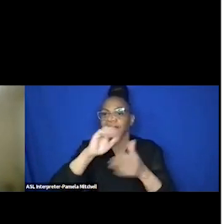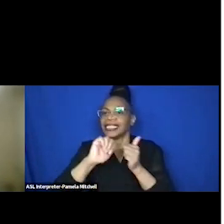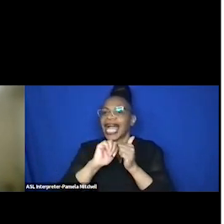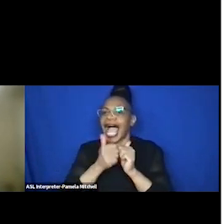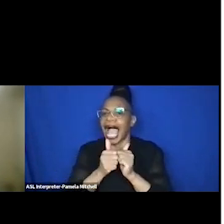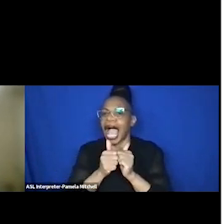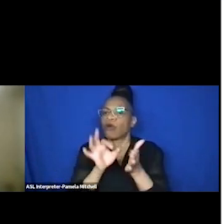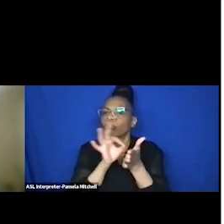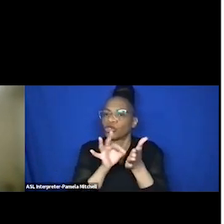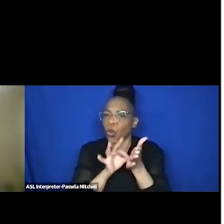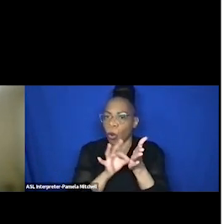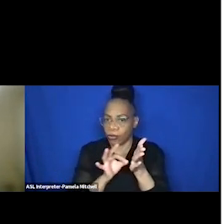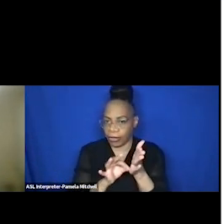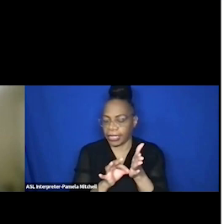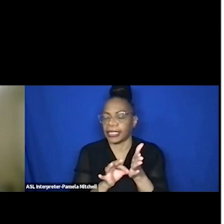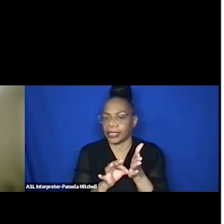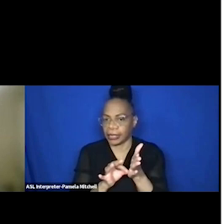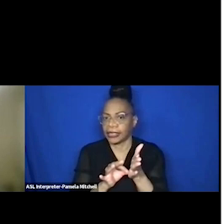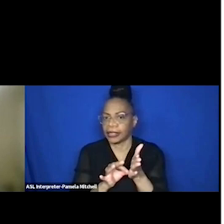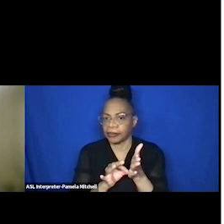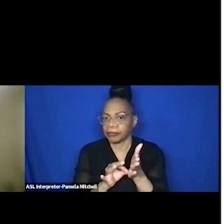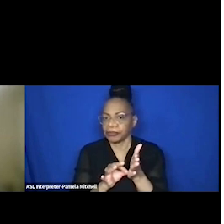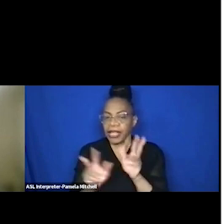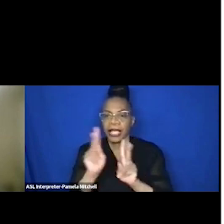So essentially, and for folks that may not be familiar,